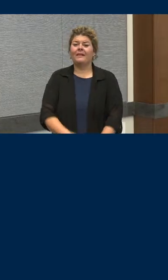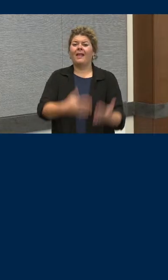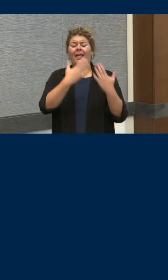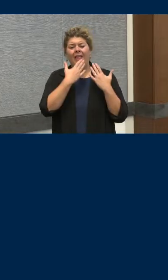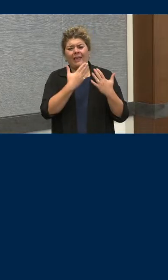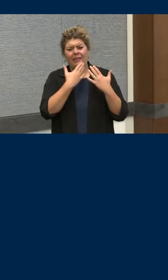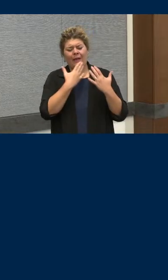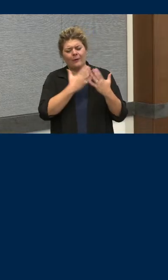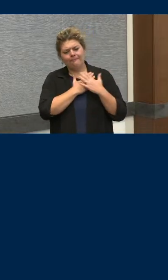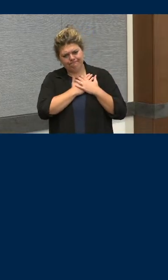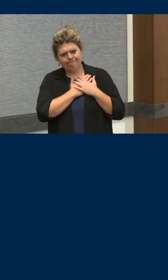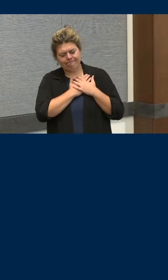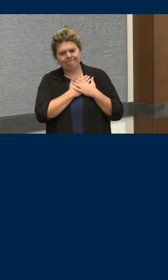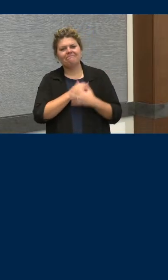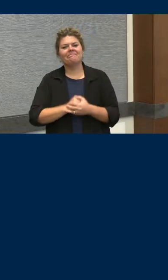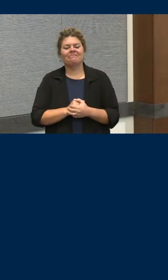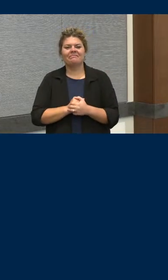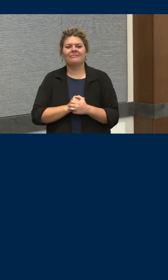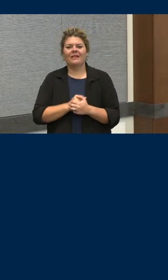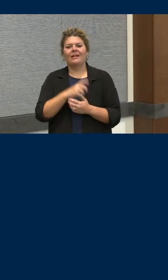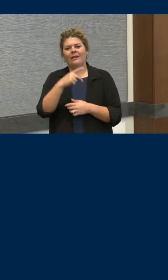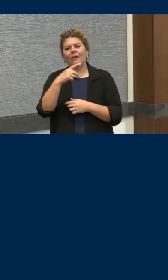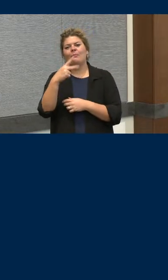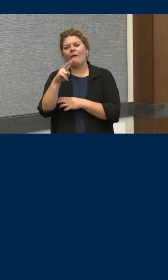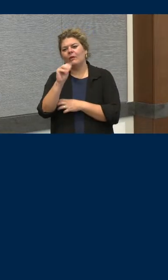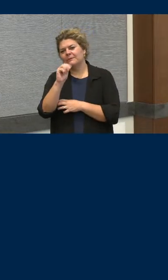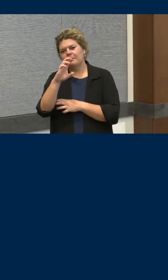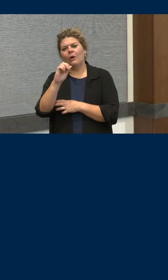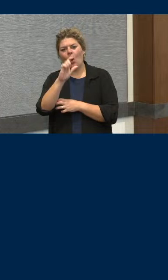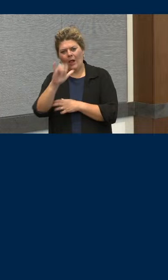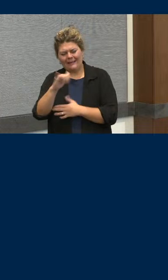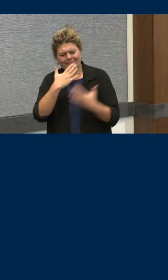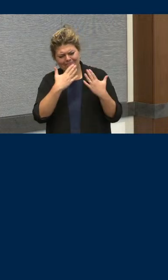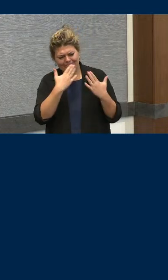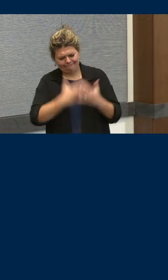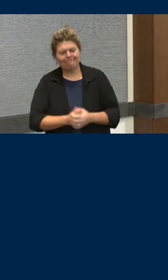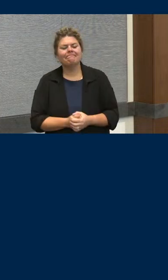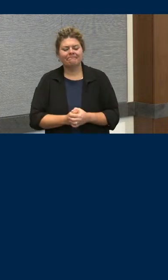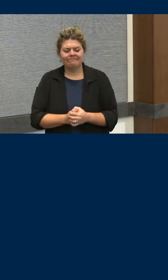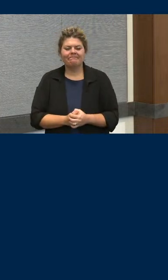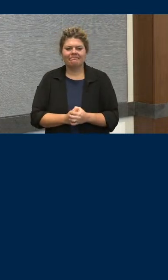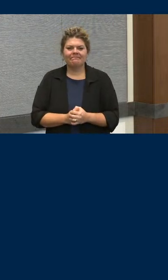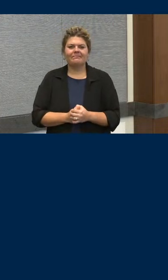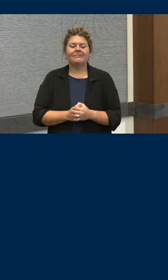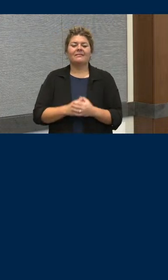Thank you very much provost